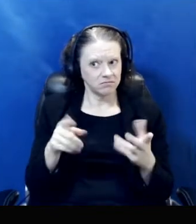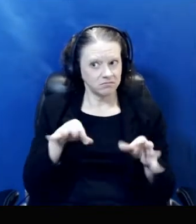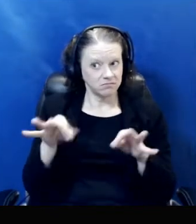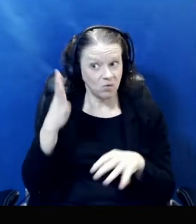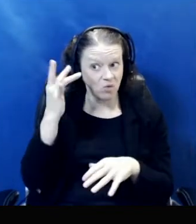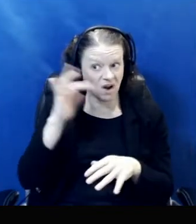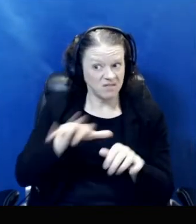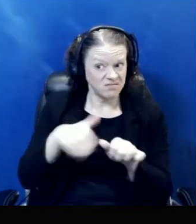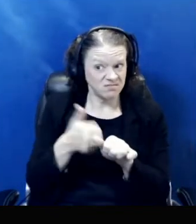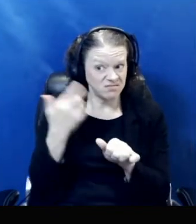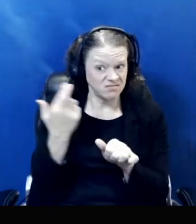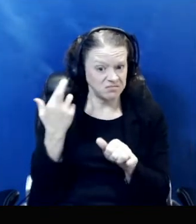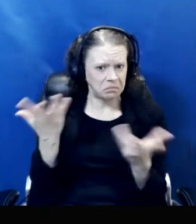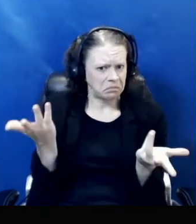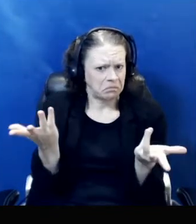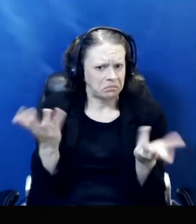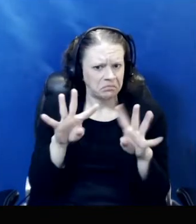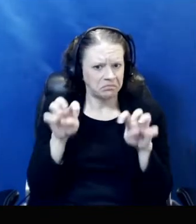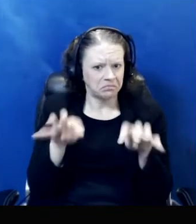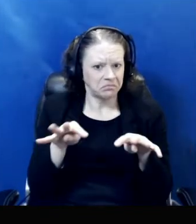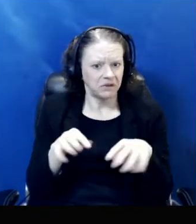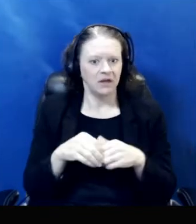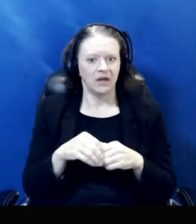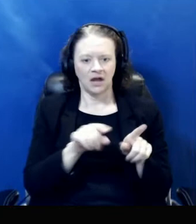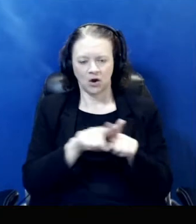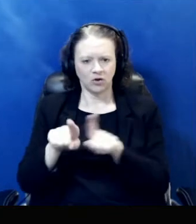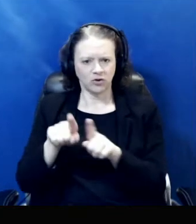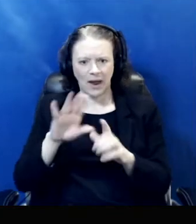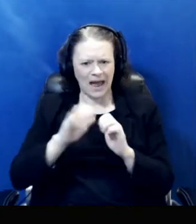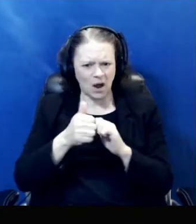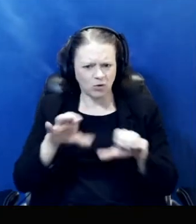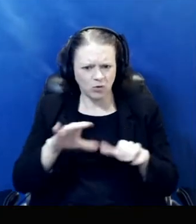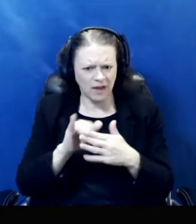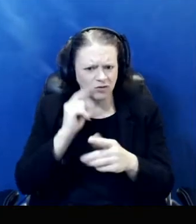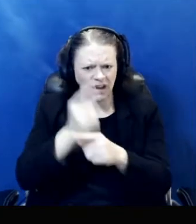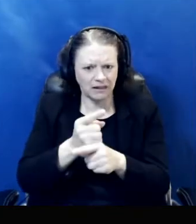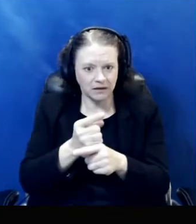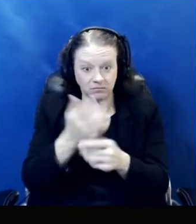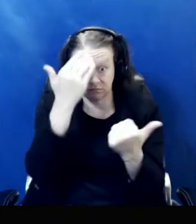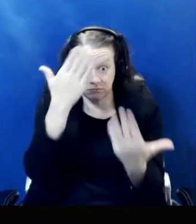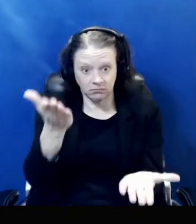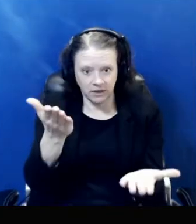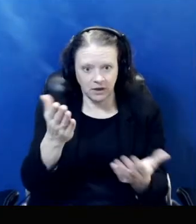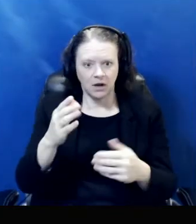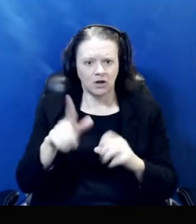Even worse, you may not know how to follow, so you'd go to look for an example, but frequently there weren't any.